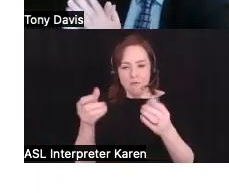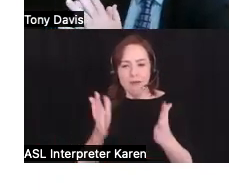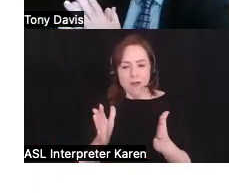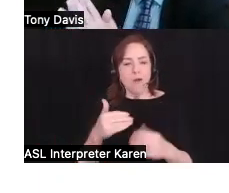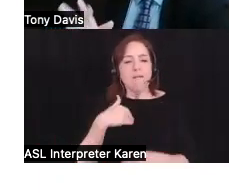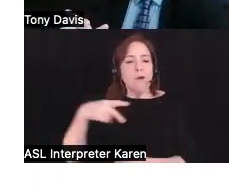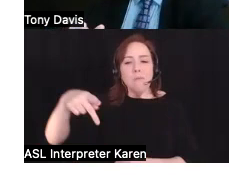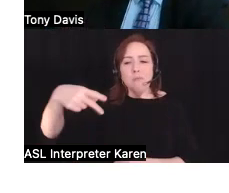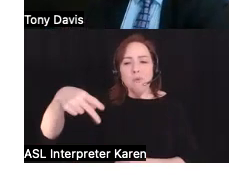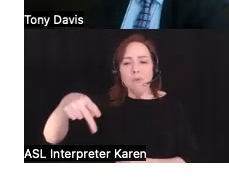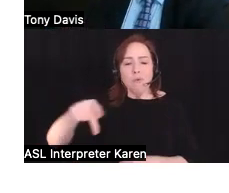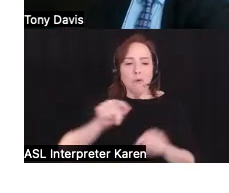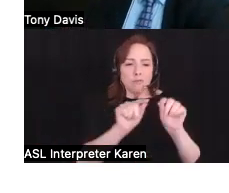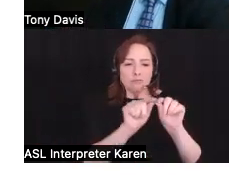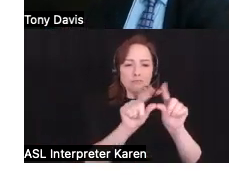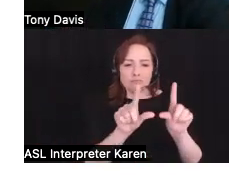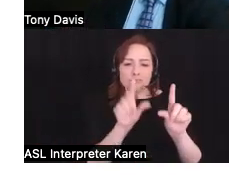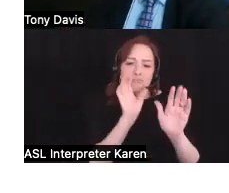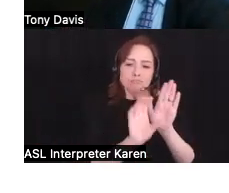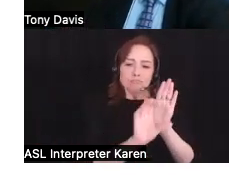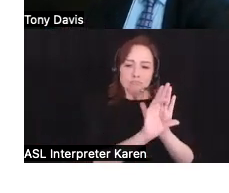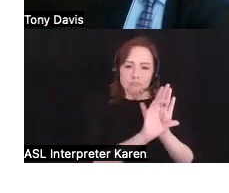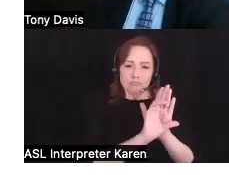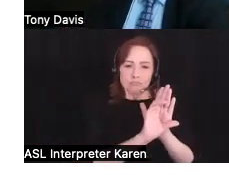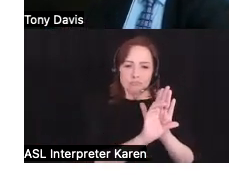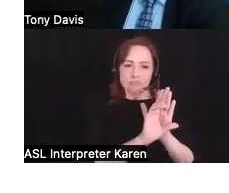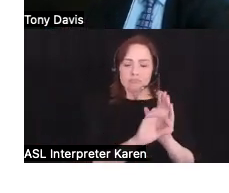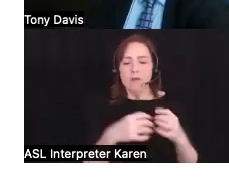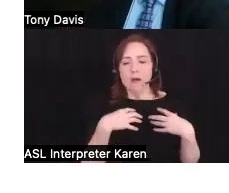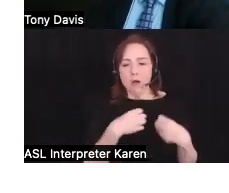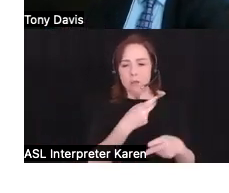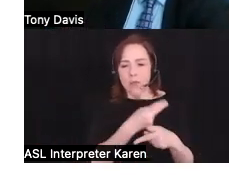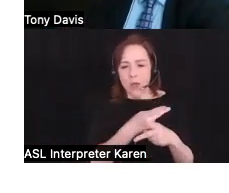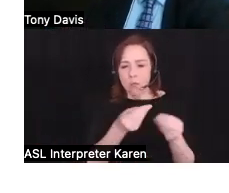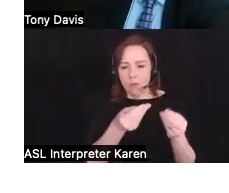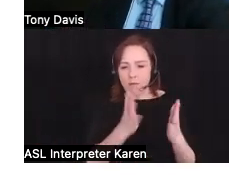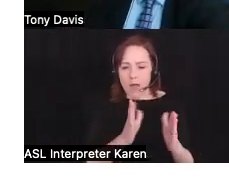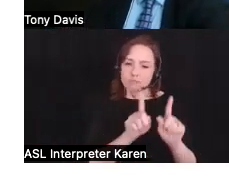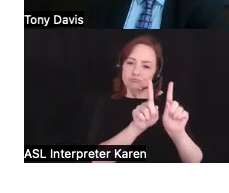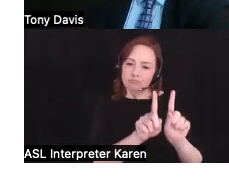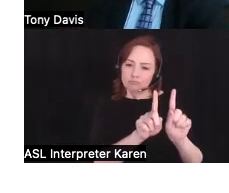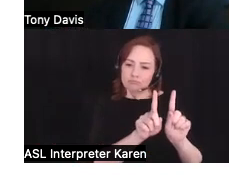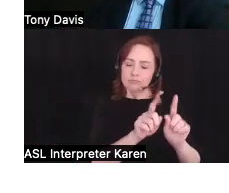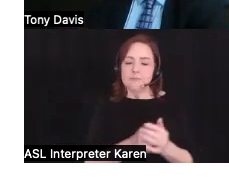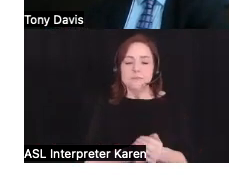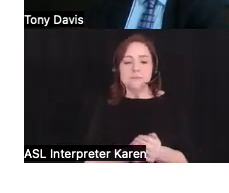the website and there's a guidance document there called guidance for teleHealth Providers there's